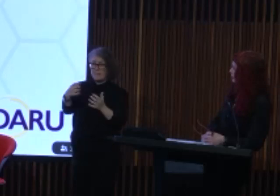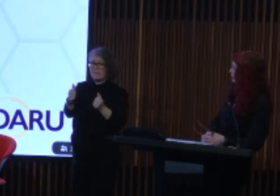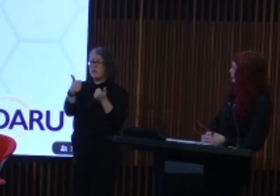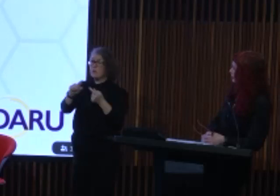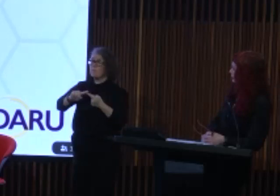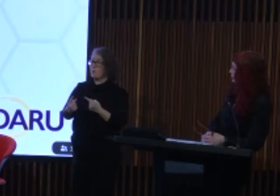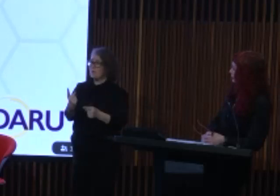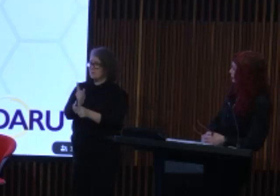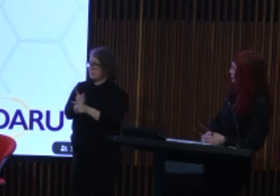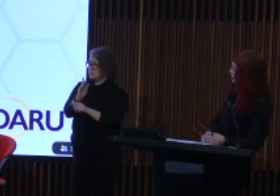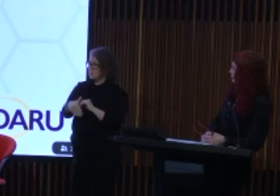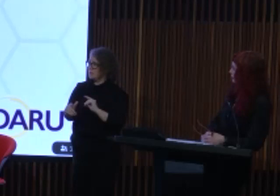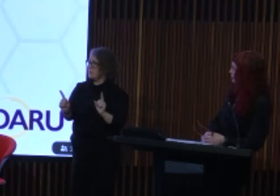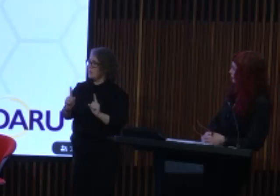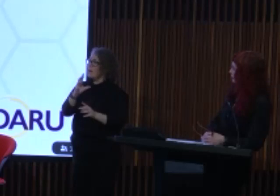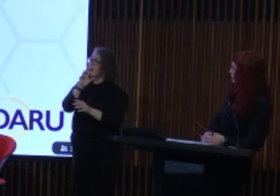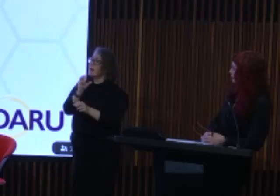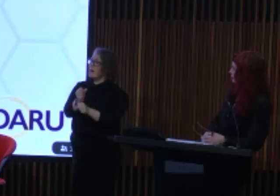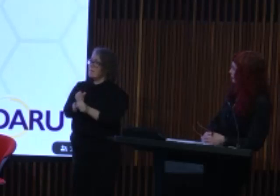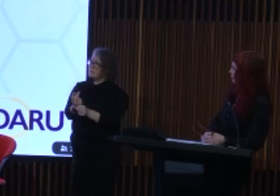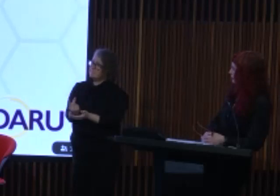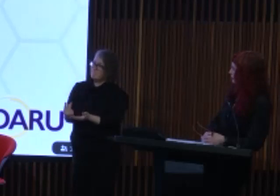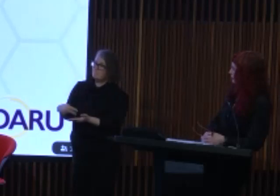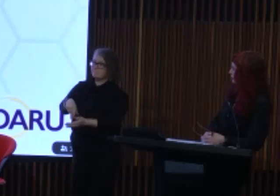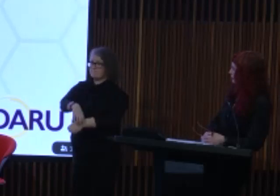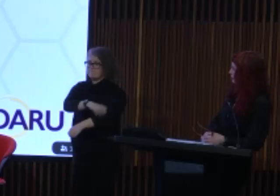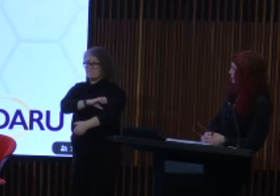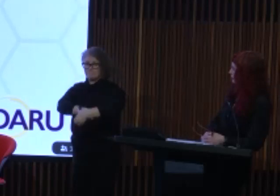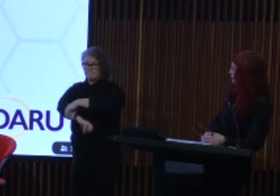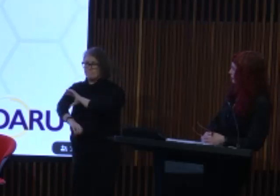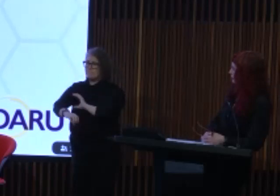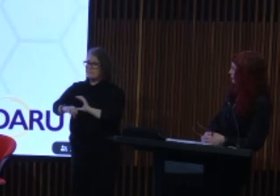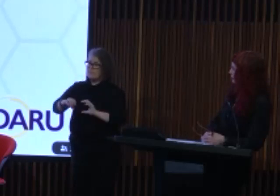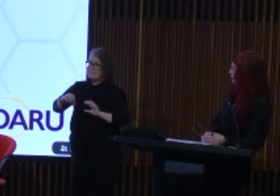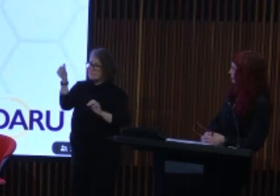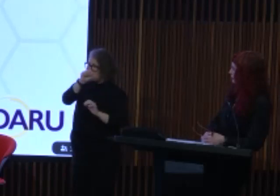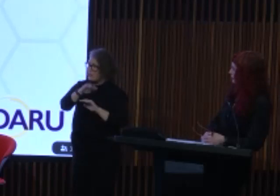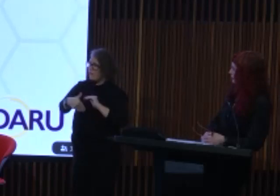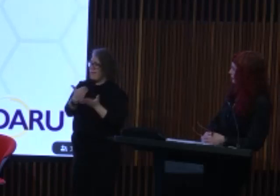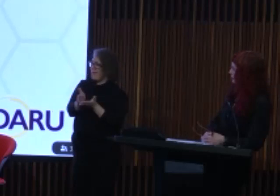terms of government stepping up and being a bit smarter in how they apply rent assistance